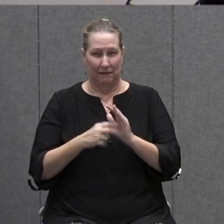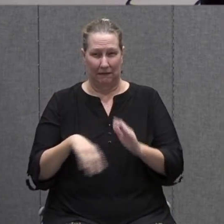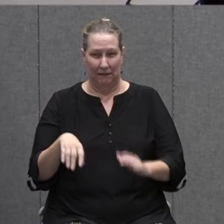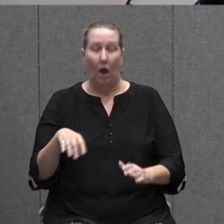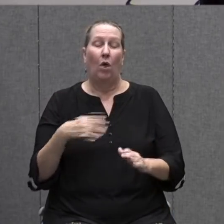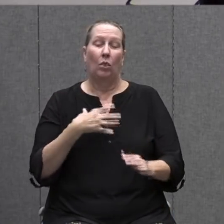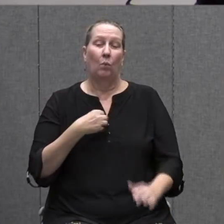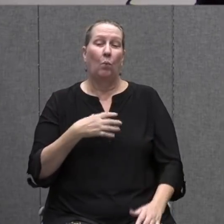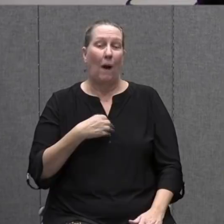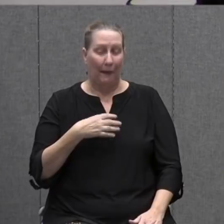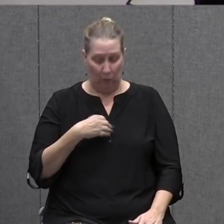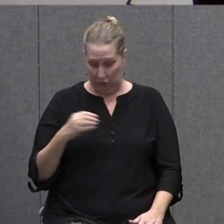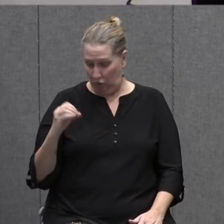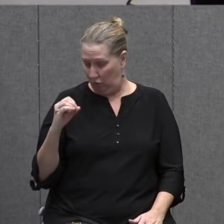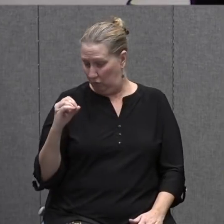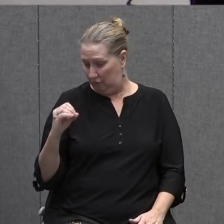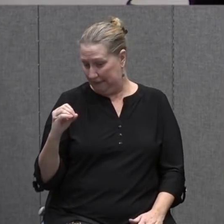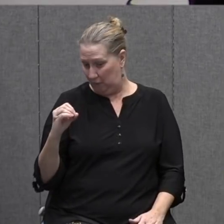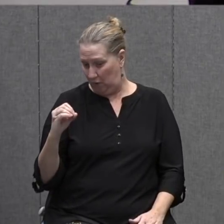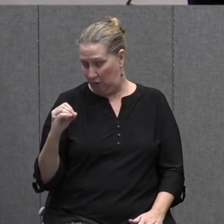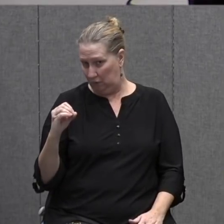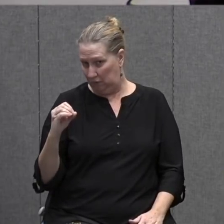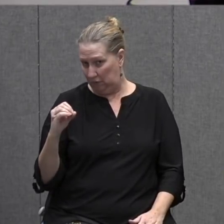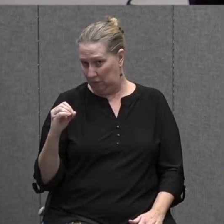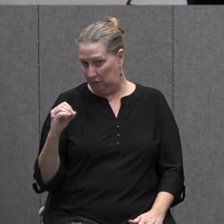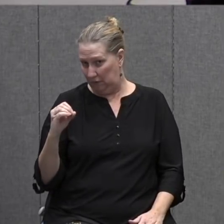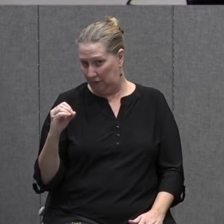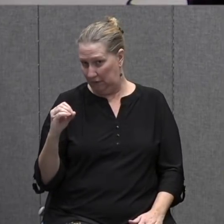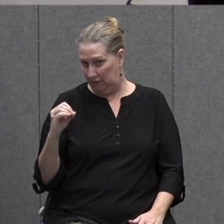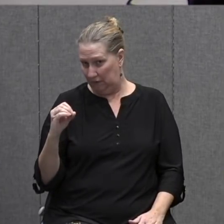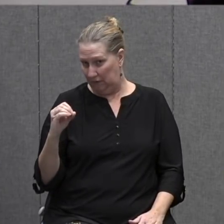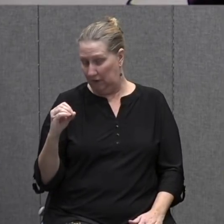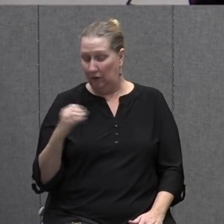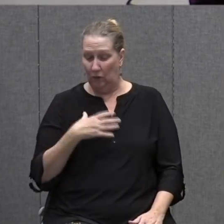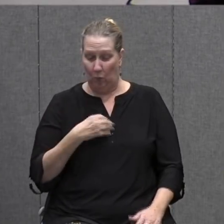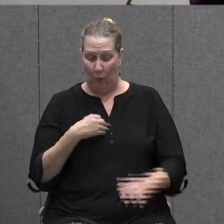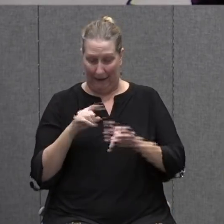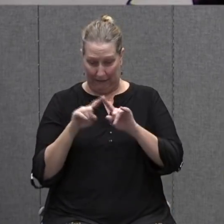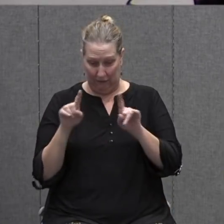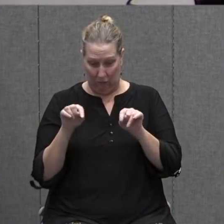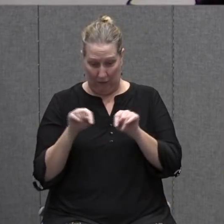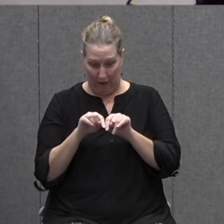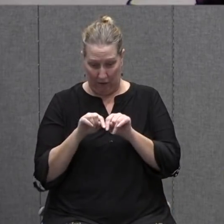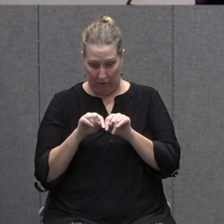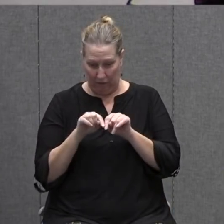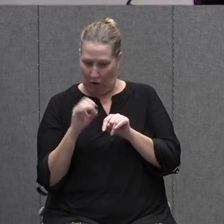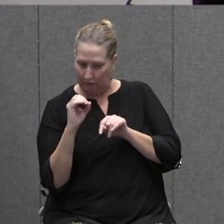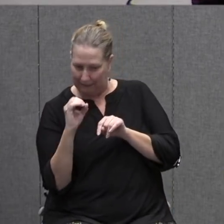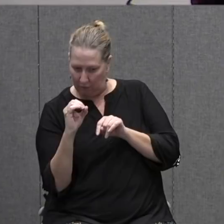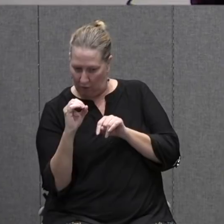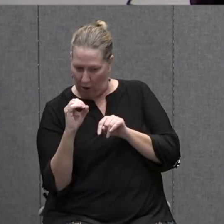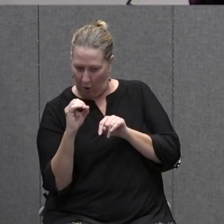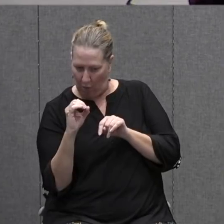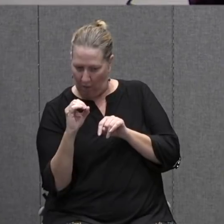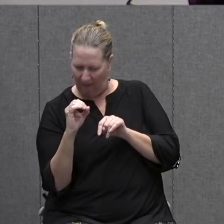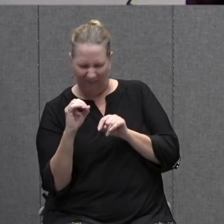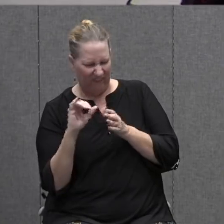that all of the white squares on this grid are represented with a zero.